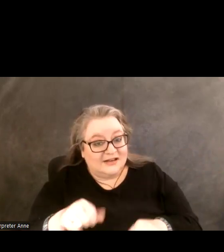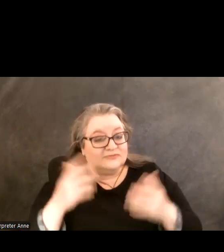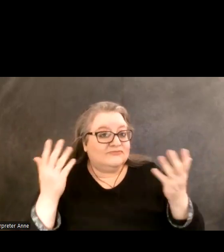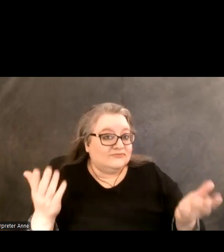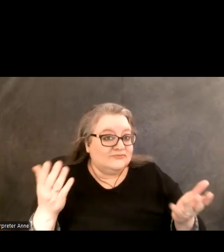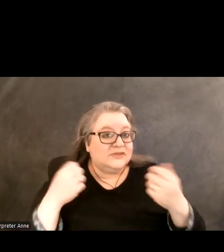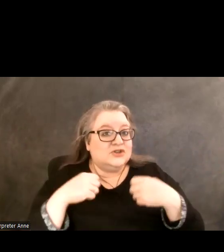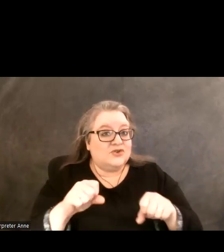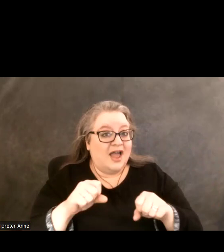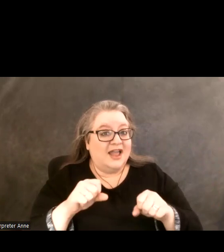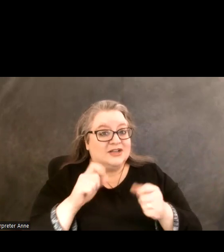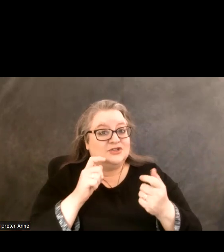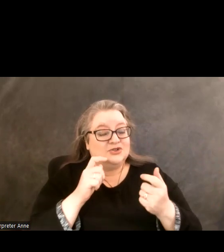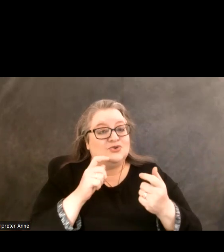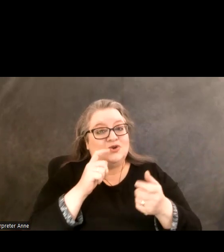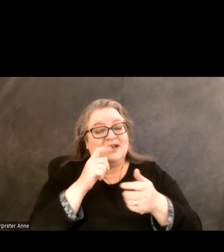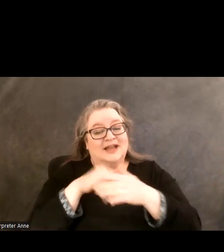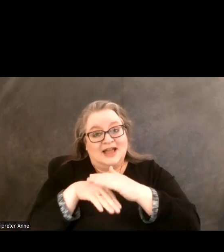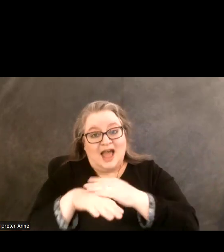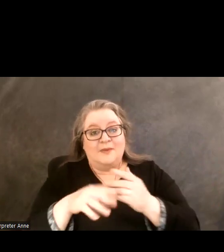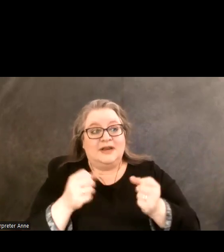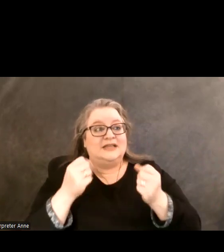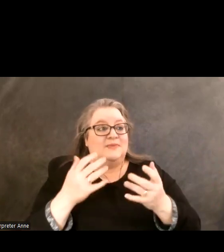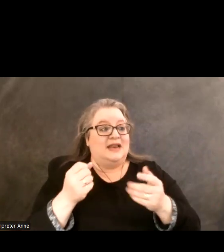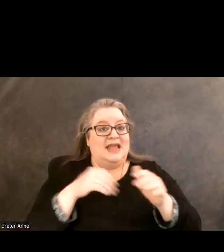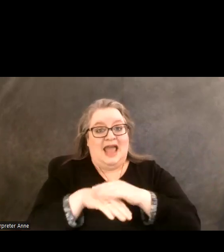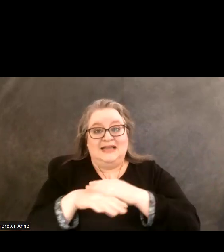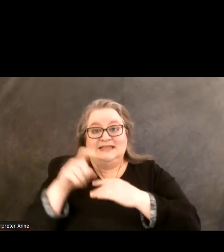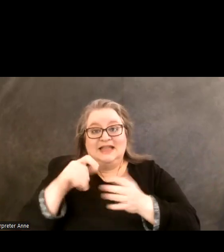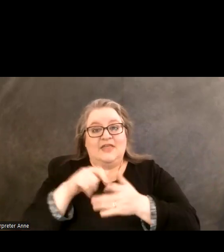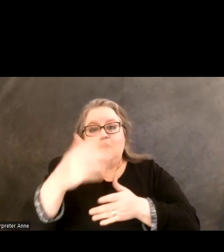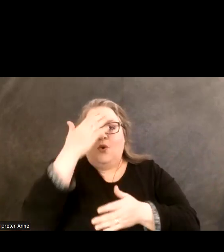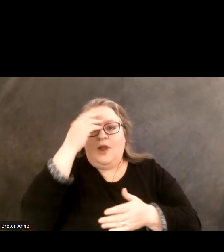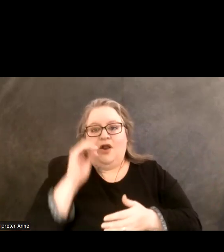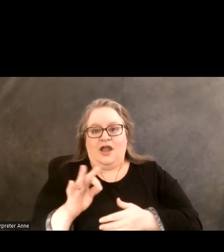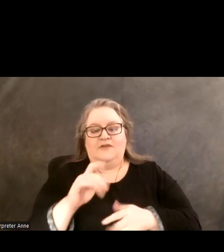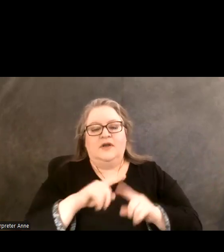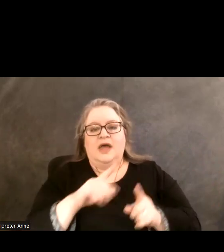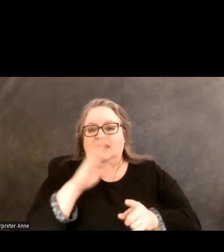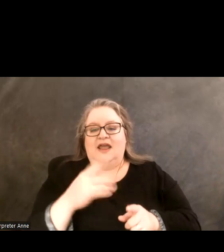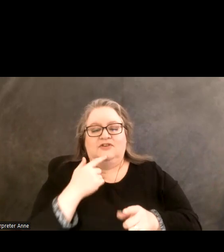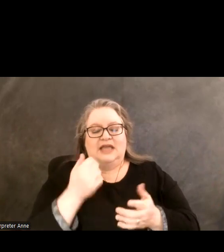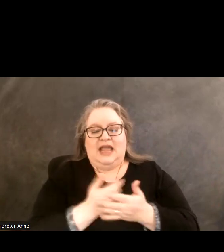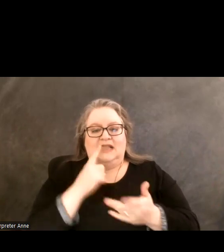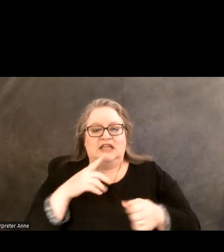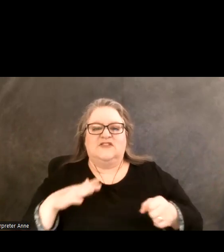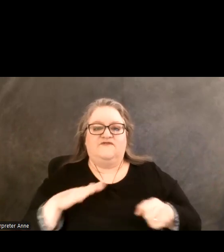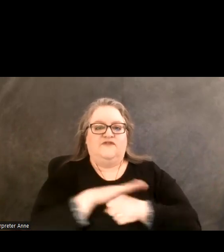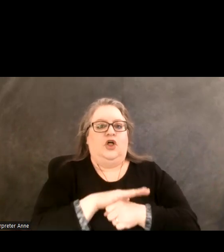accommodate as many access needs as you're aware of. You should never say anything is fully accessible because, no, it